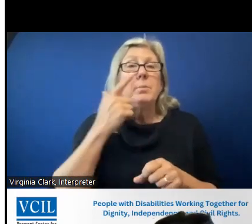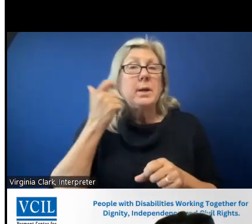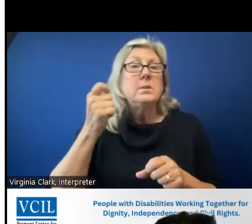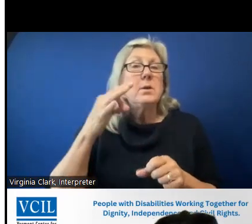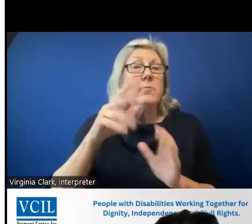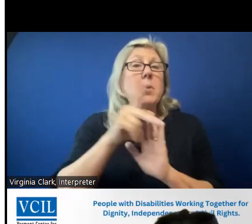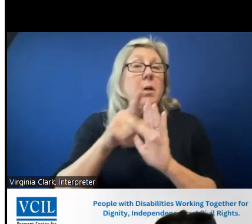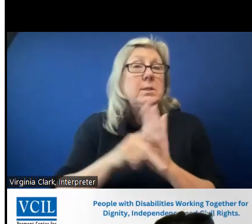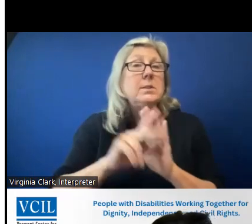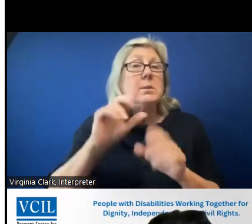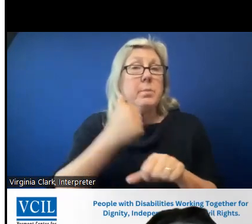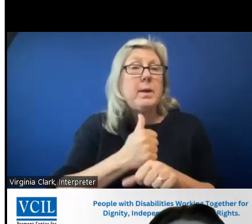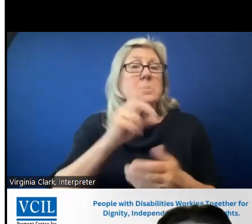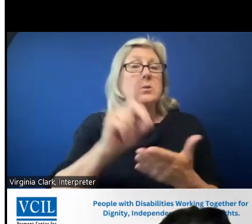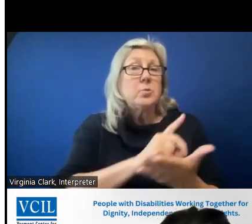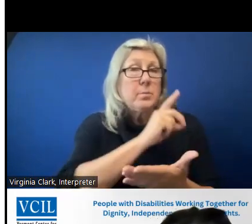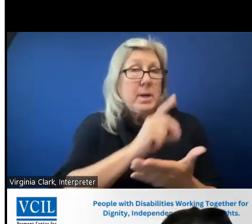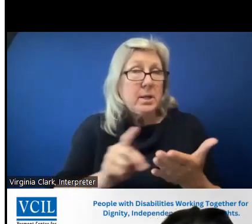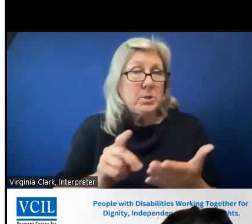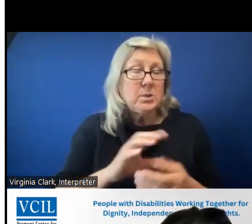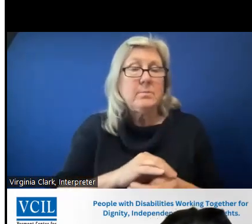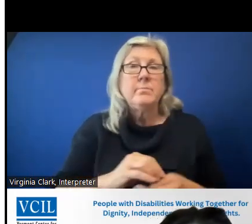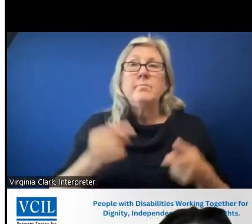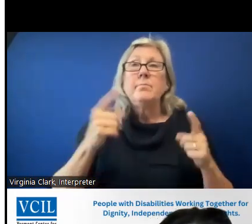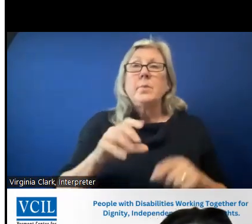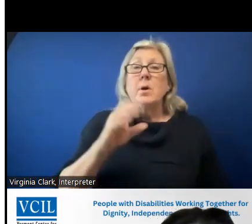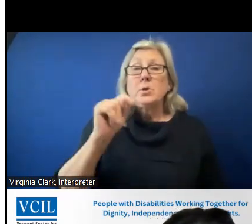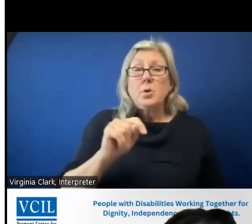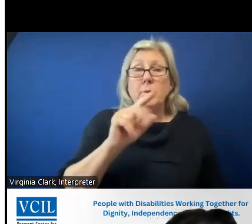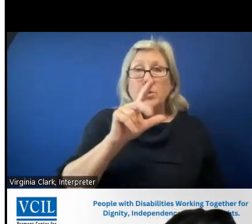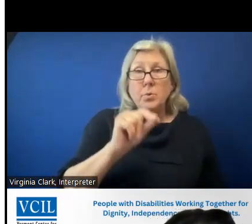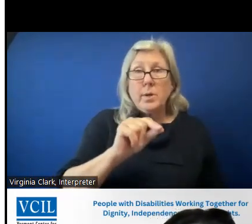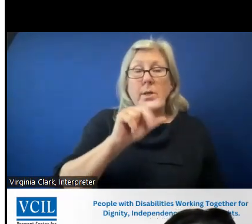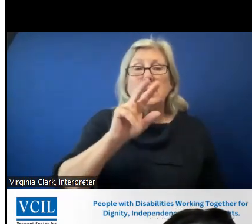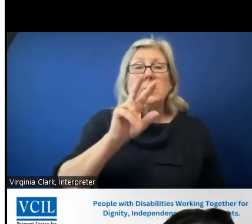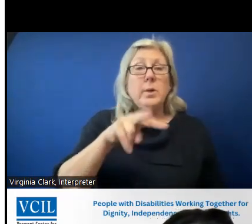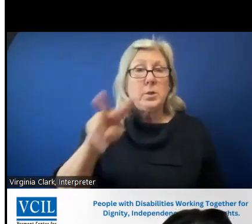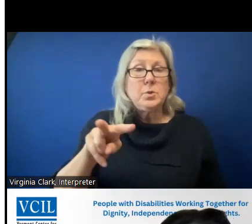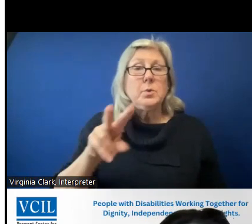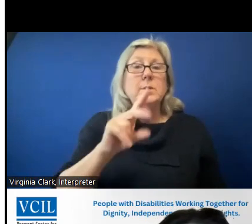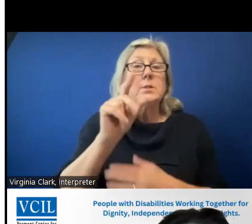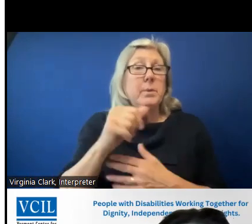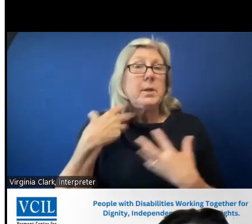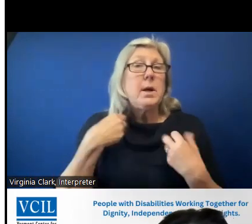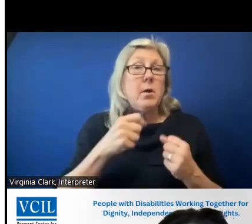In October of 2022, the disability and health journal published a piece called ever changing